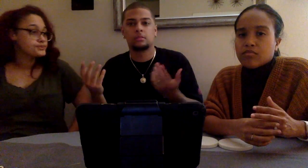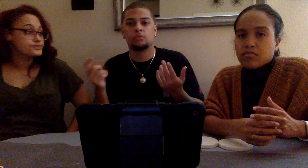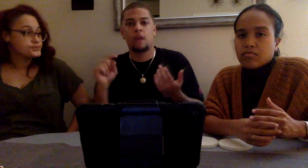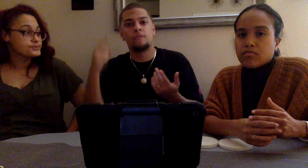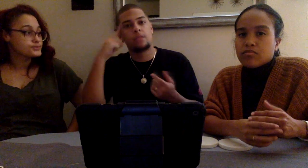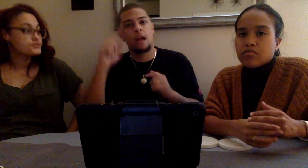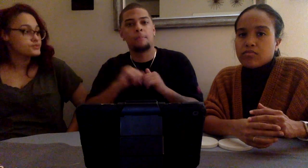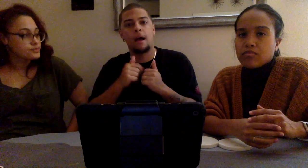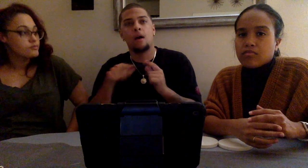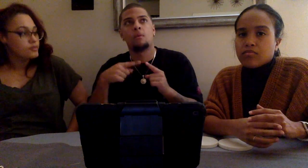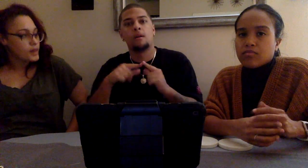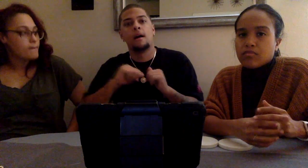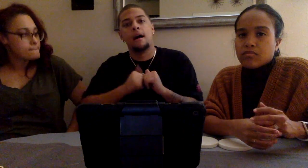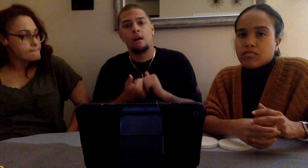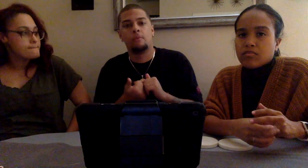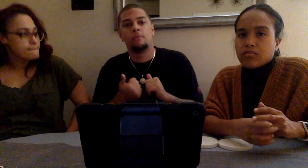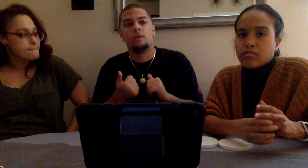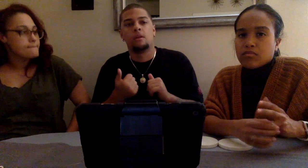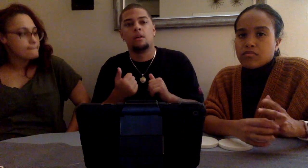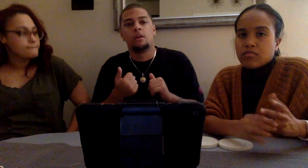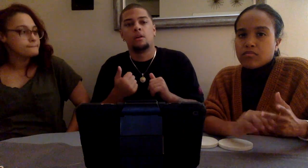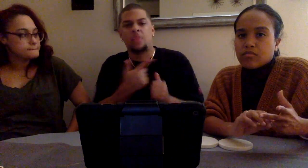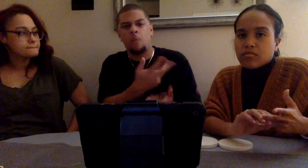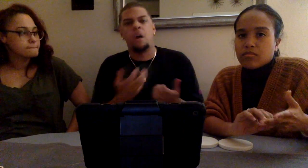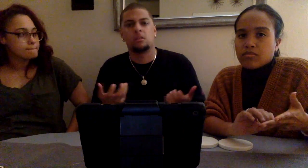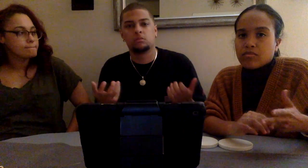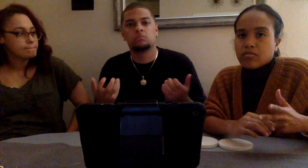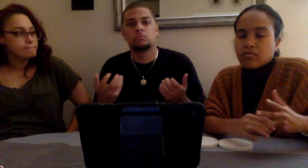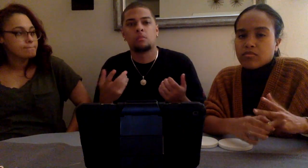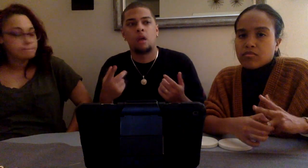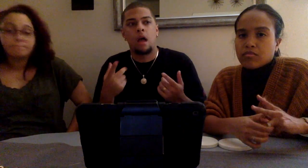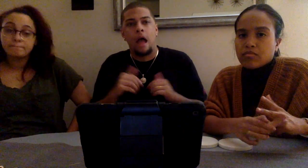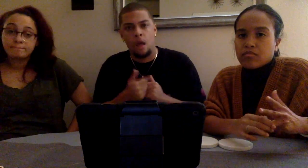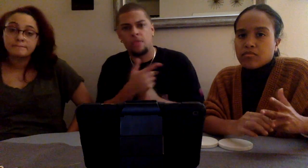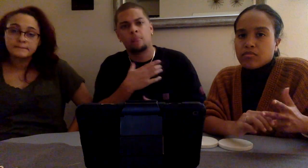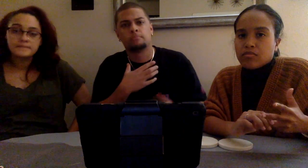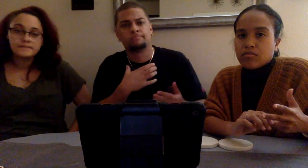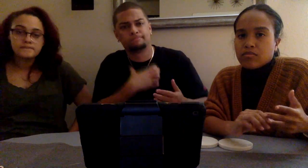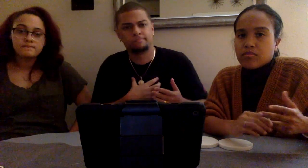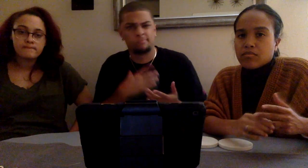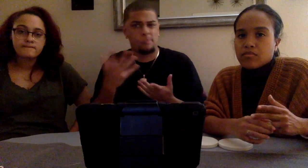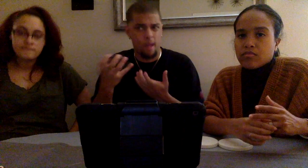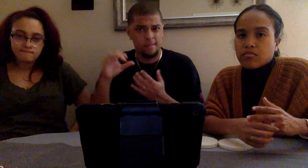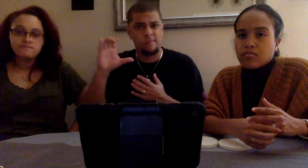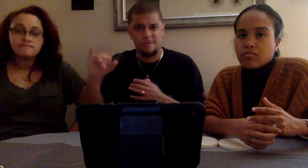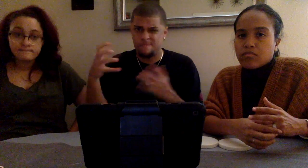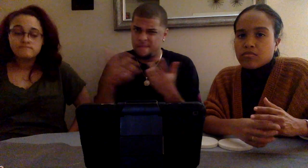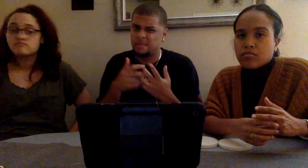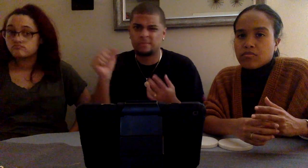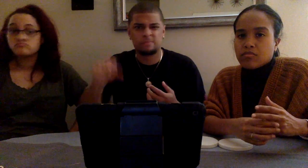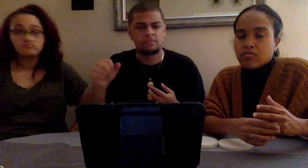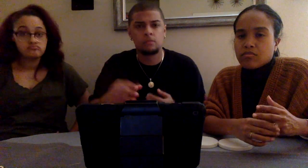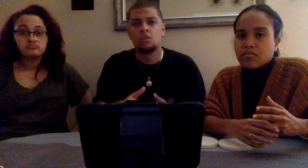You have to think about what they WANT, how they feel, especially, about CI,